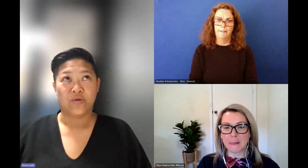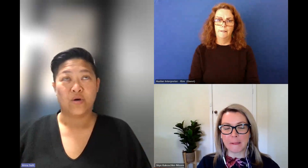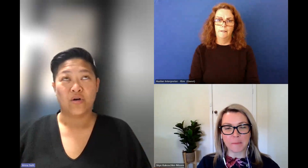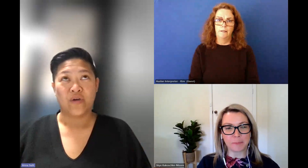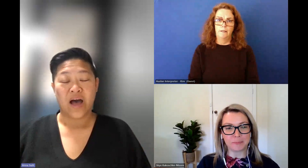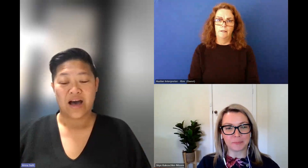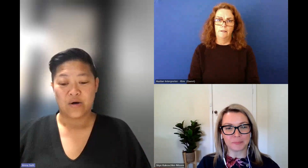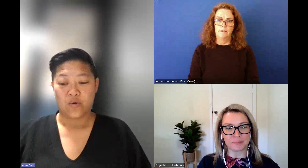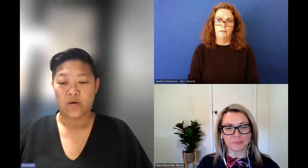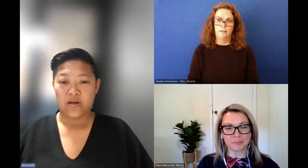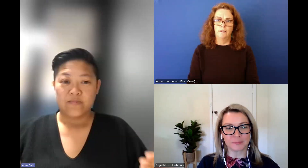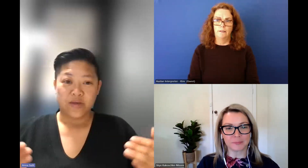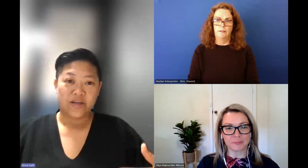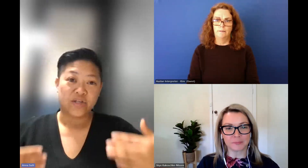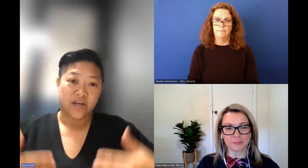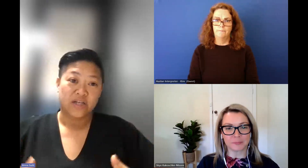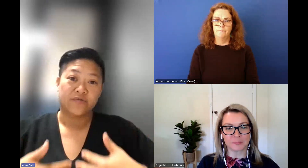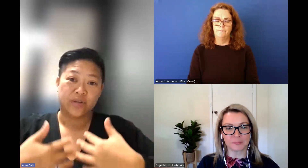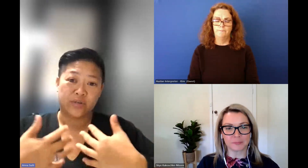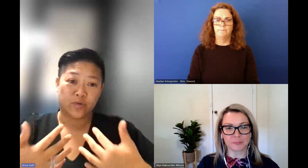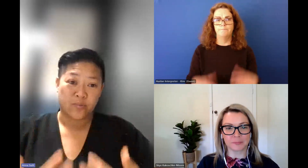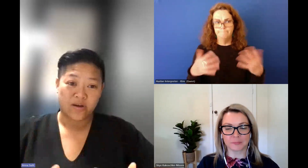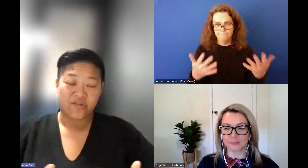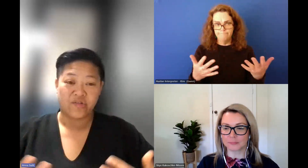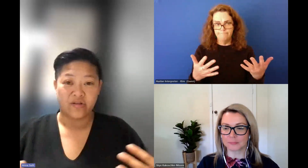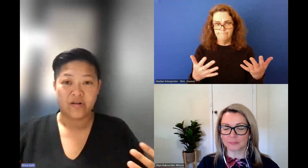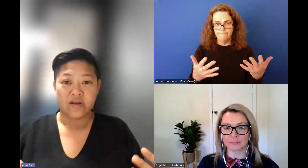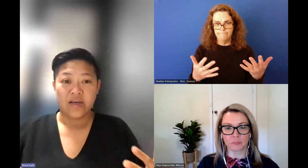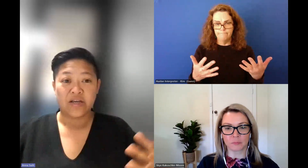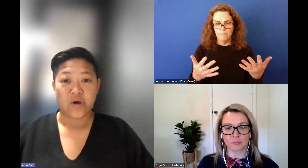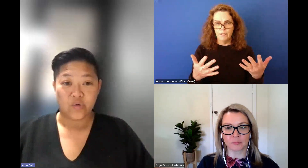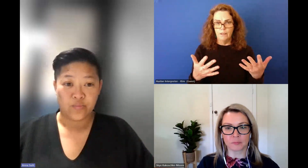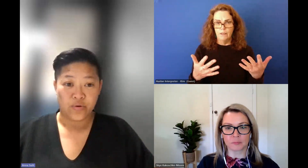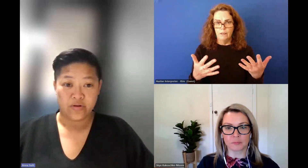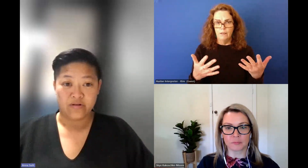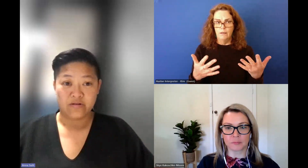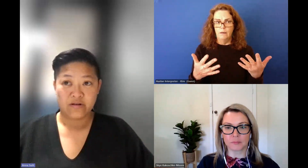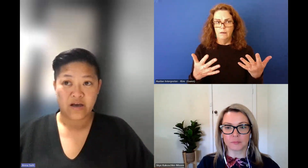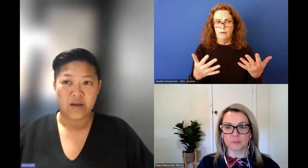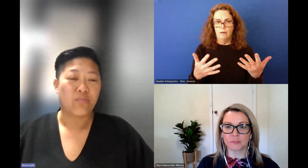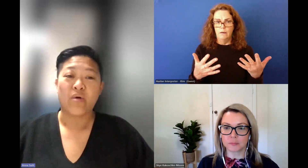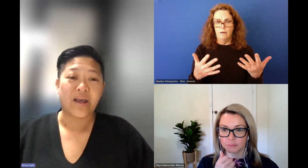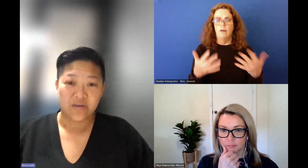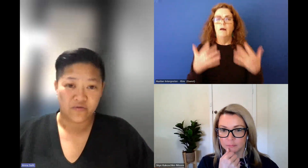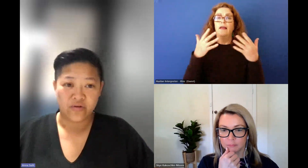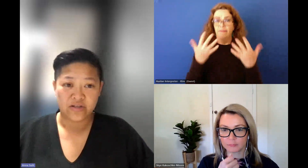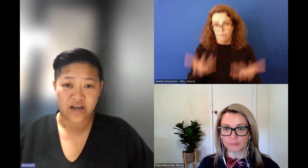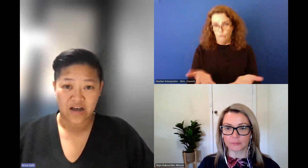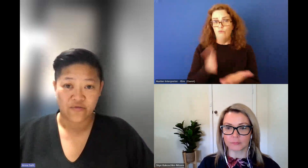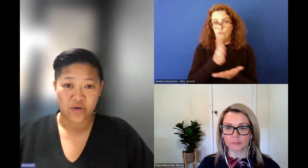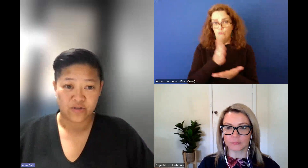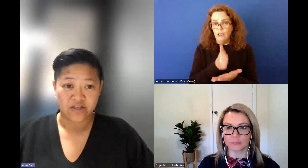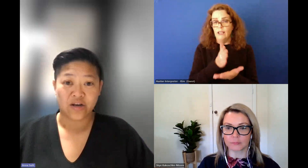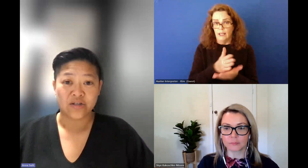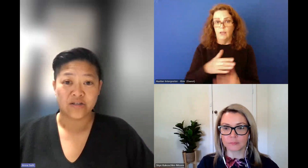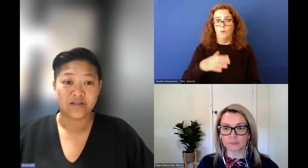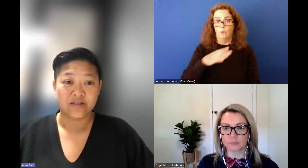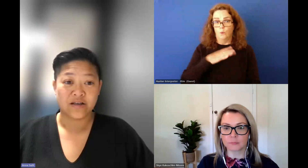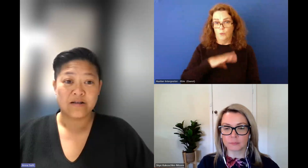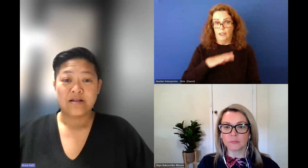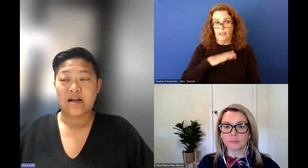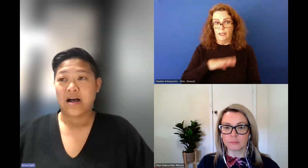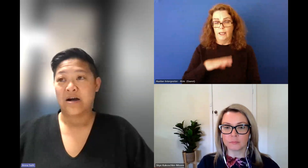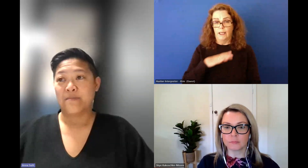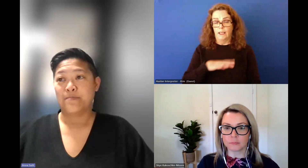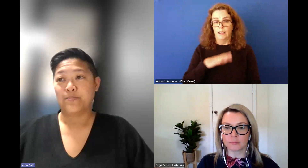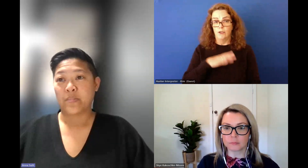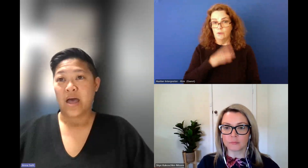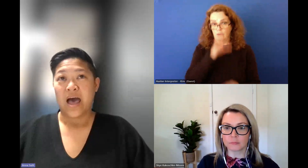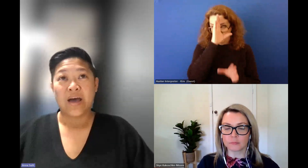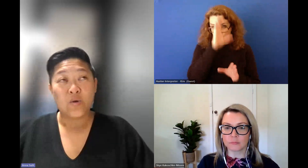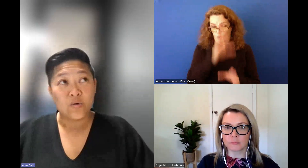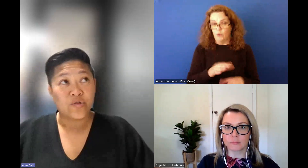view of how each individual person is open and brave to have those discussions and